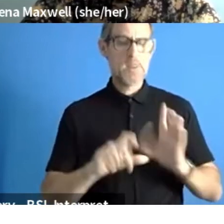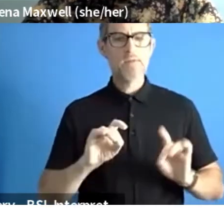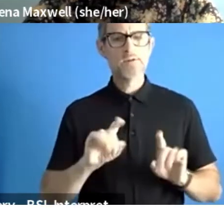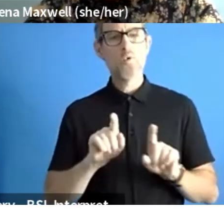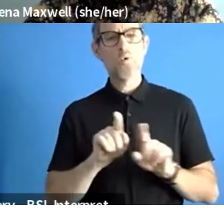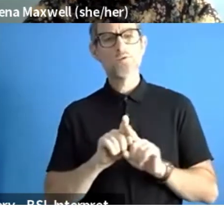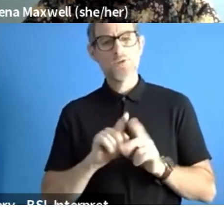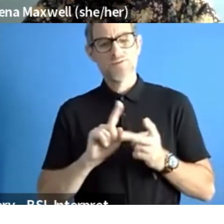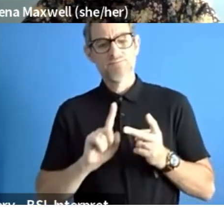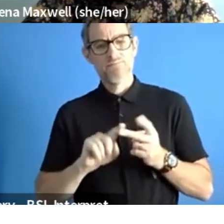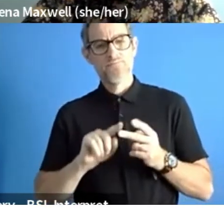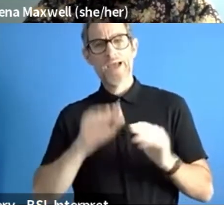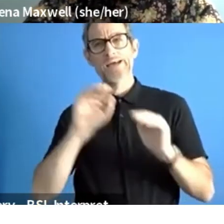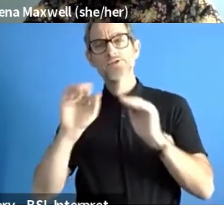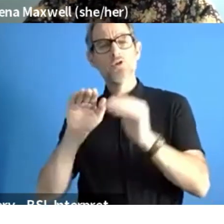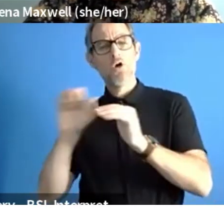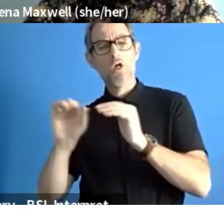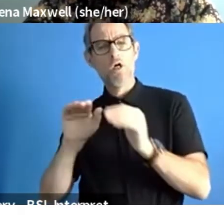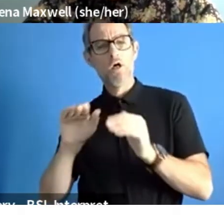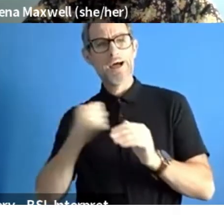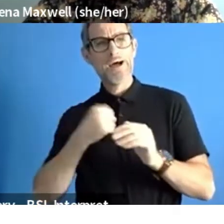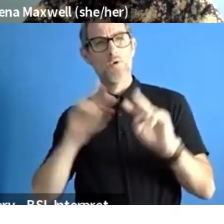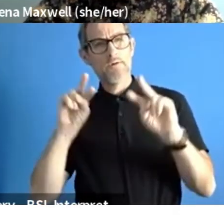to us with the perception of self, within the wider community, and we